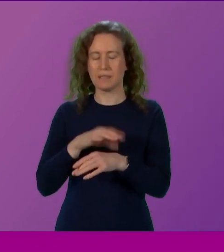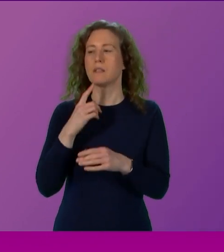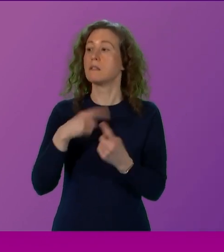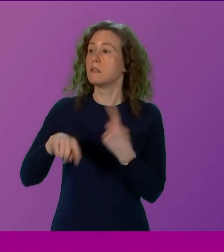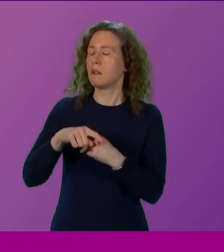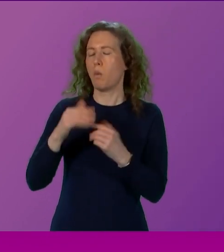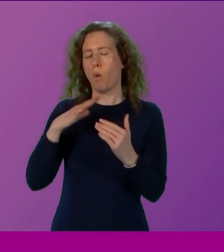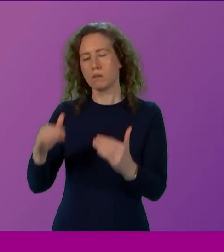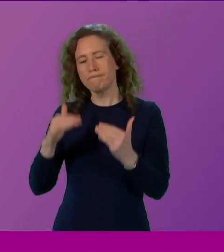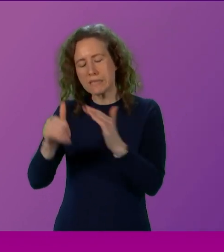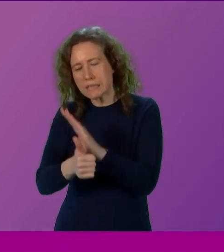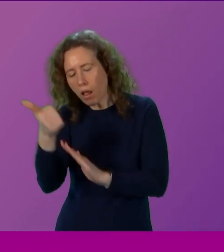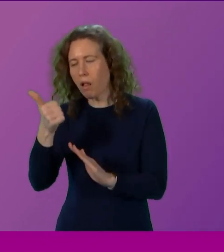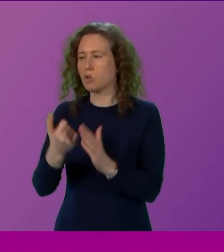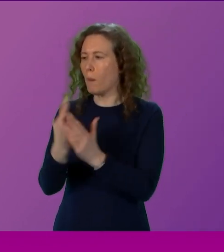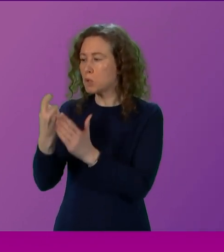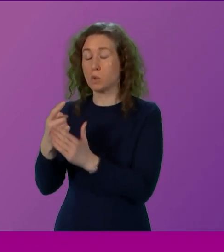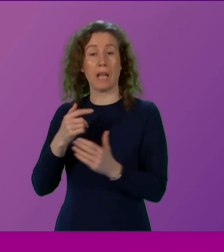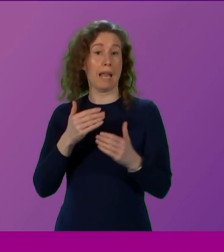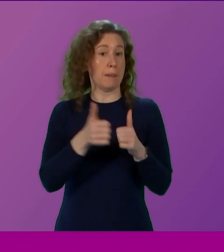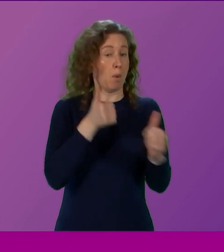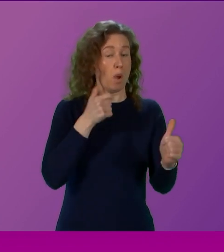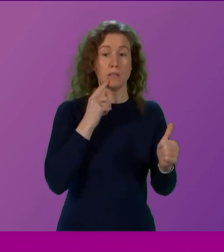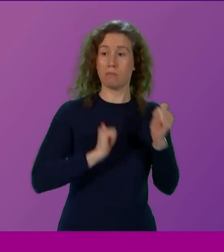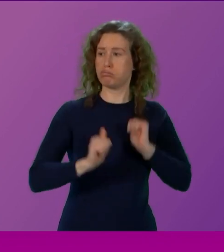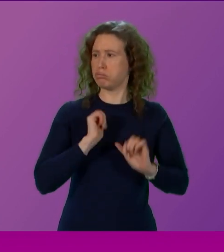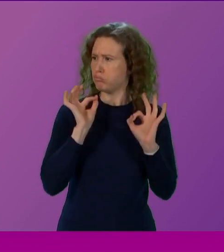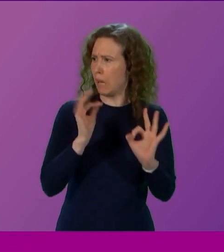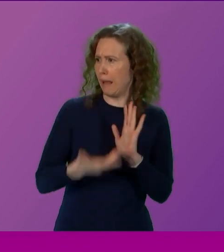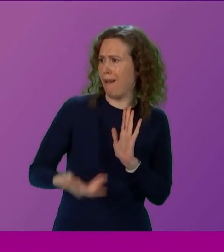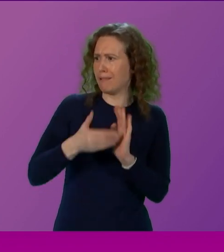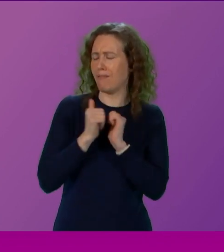and employers boasted about the value added to their companies. However, the Scottish Training